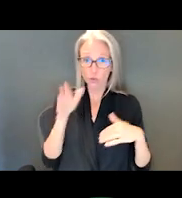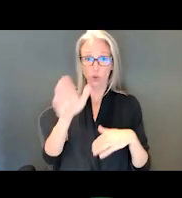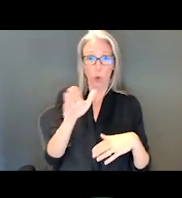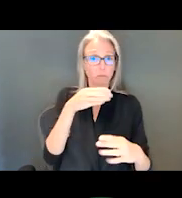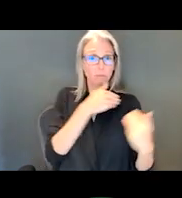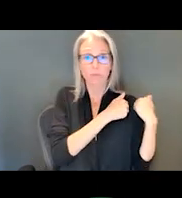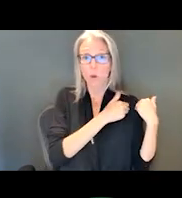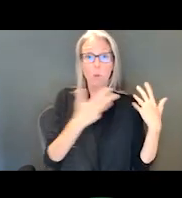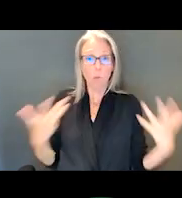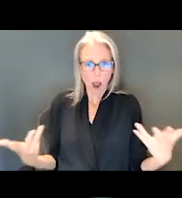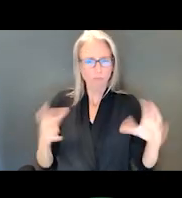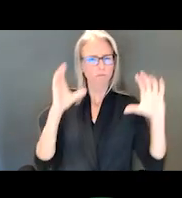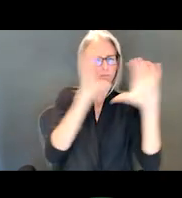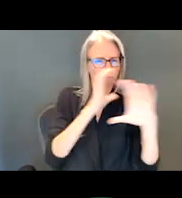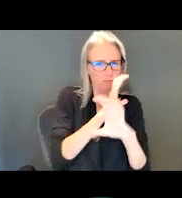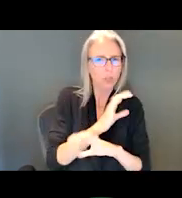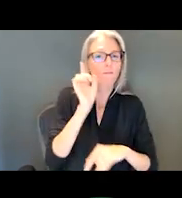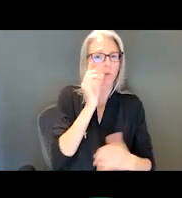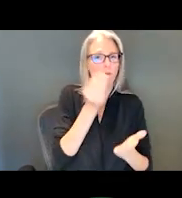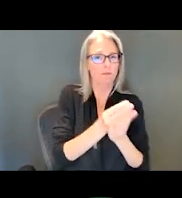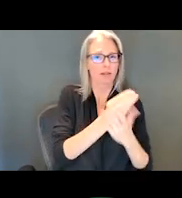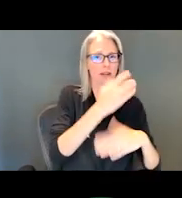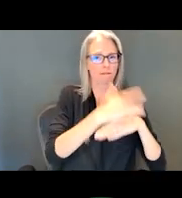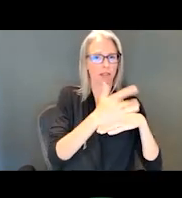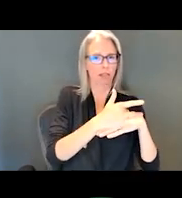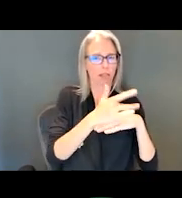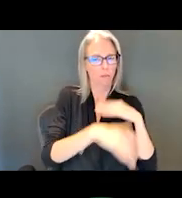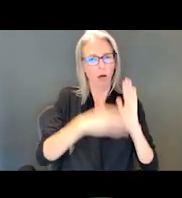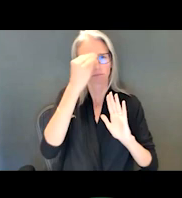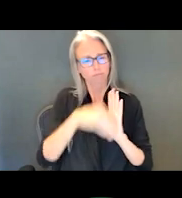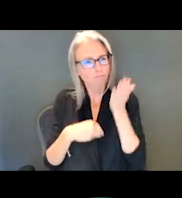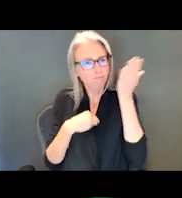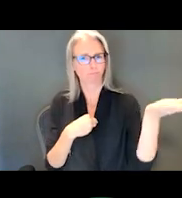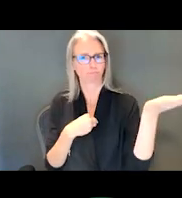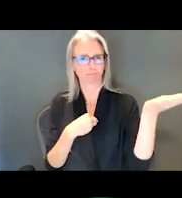Many people have mentioned it over from the last 3 days, which is your stories. They are